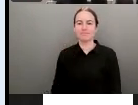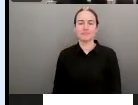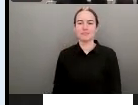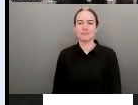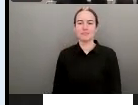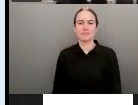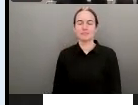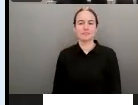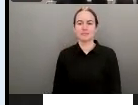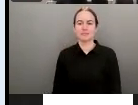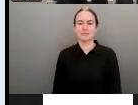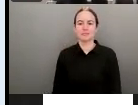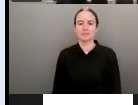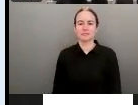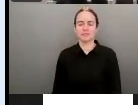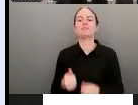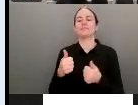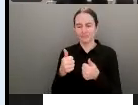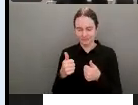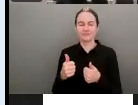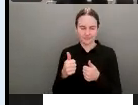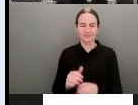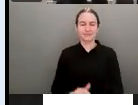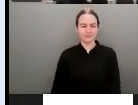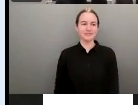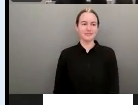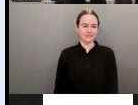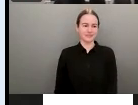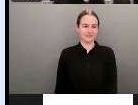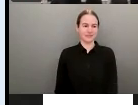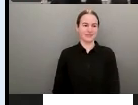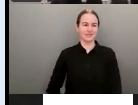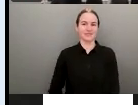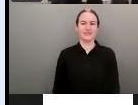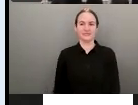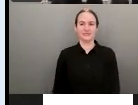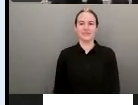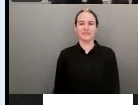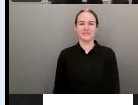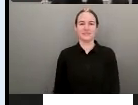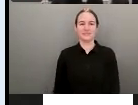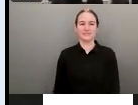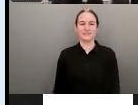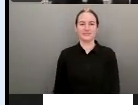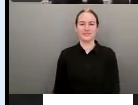Is that mic on? Now it is. It is the H&M application.